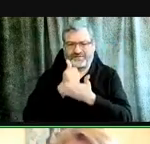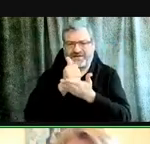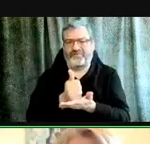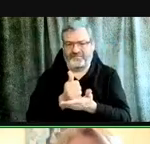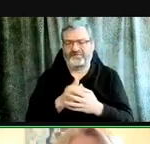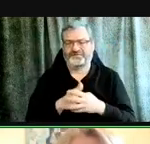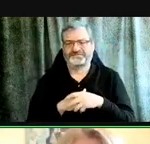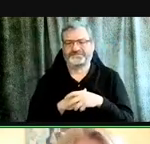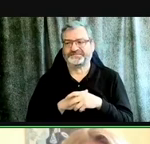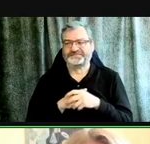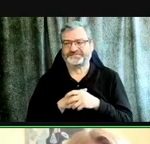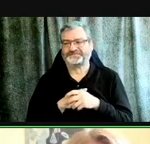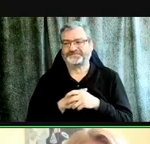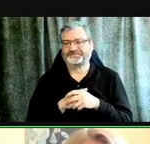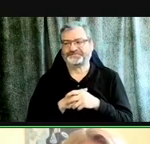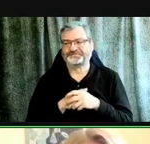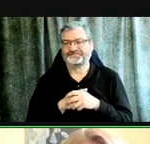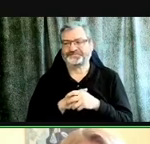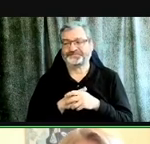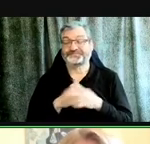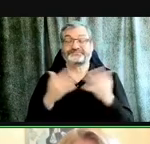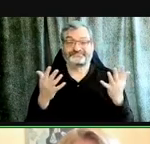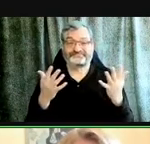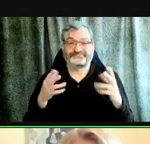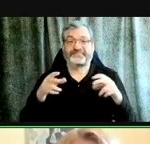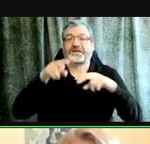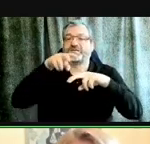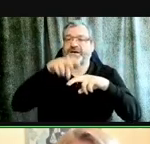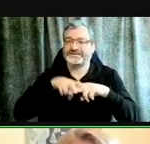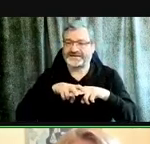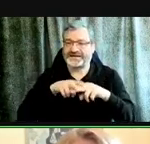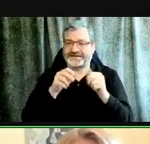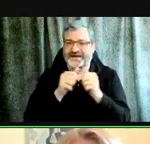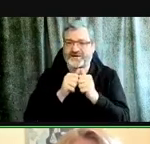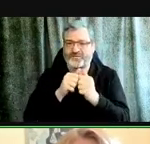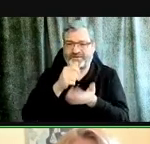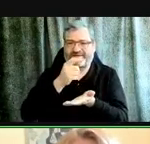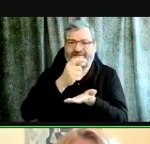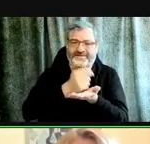So I sat down with our art therapist and our arts and medicine graduate,